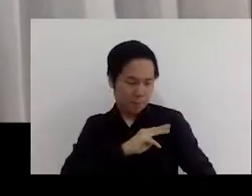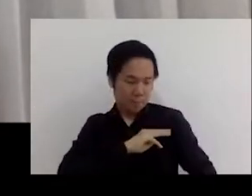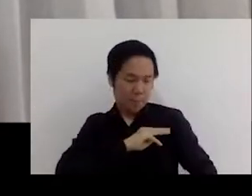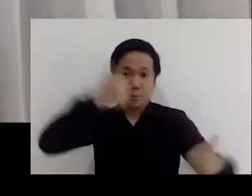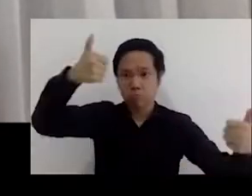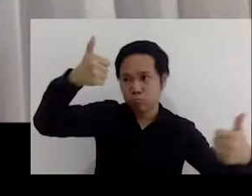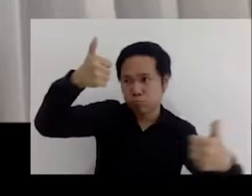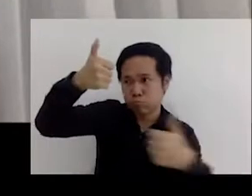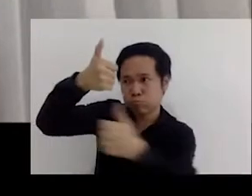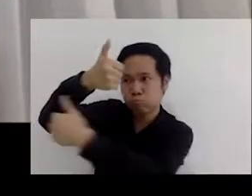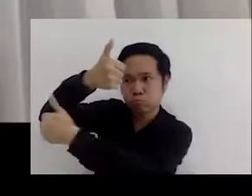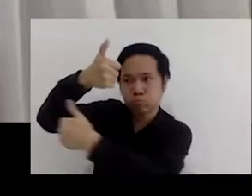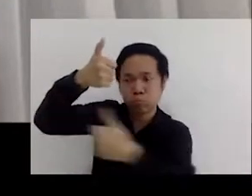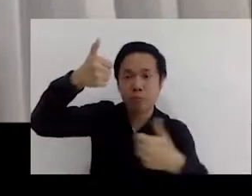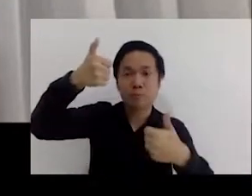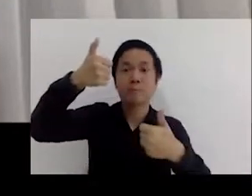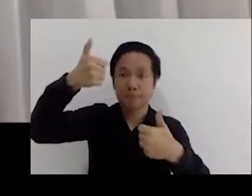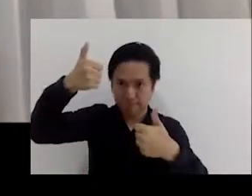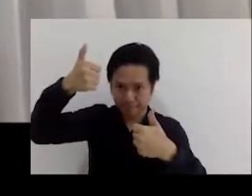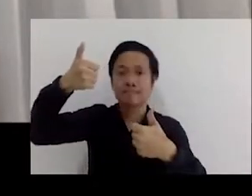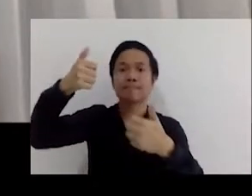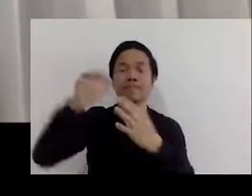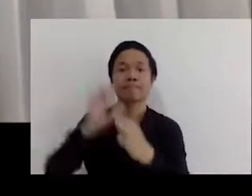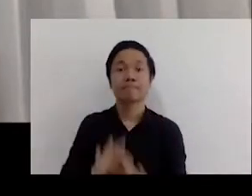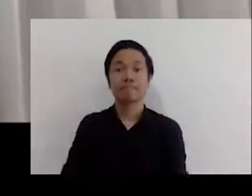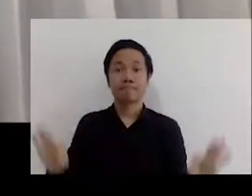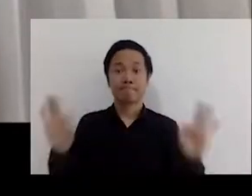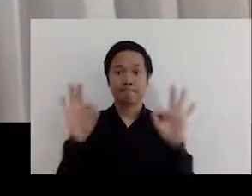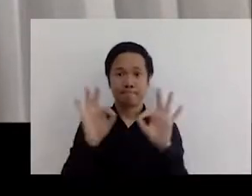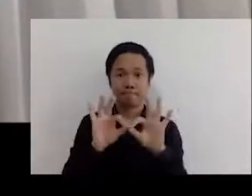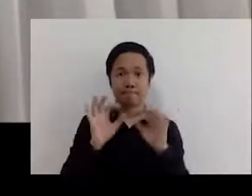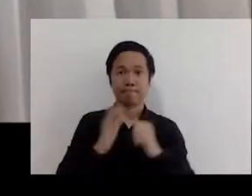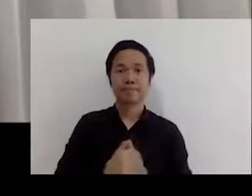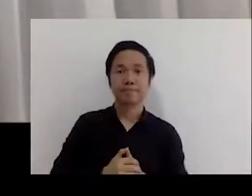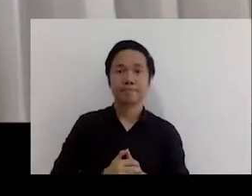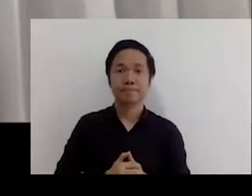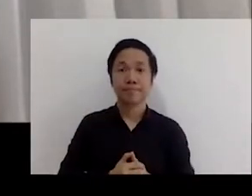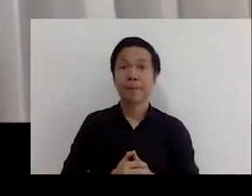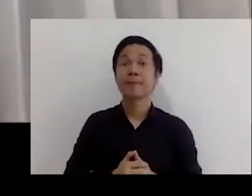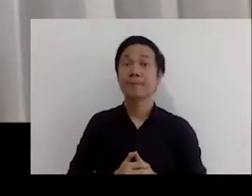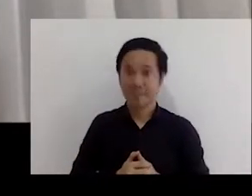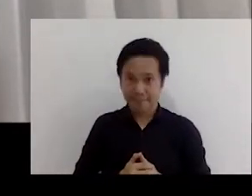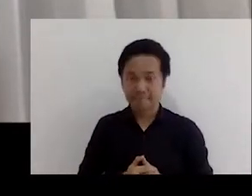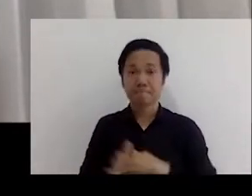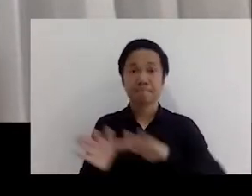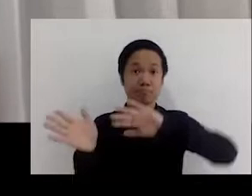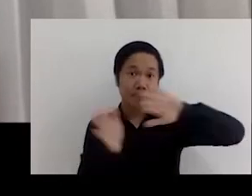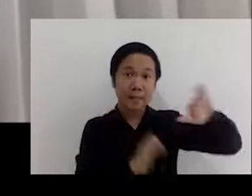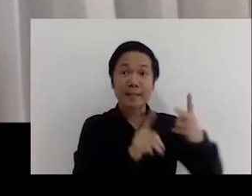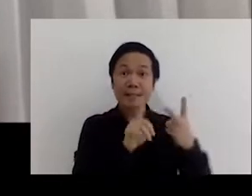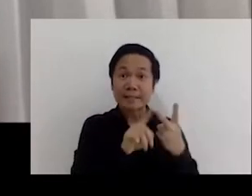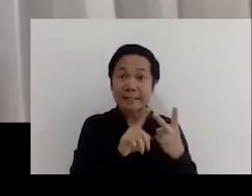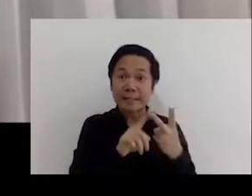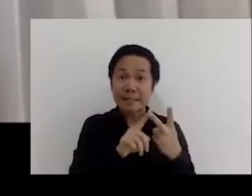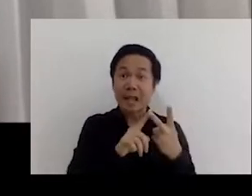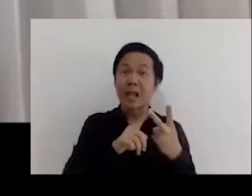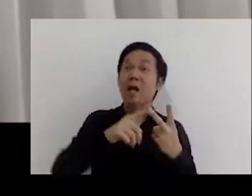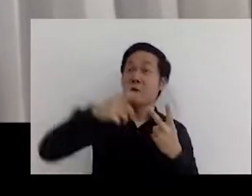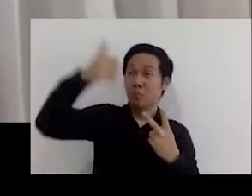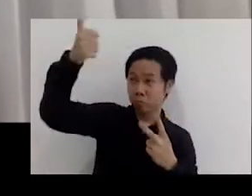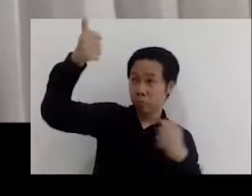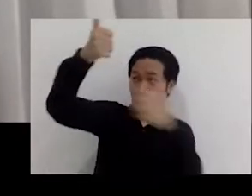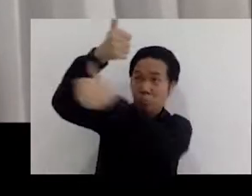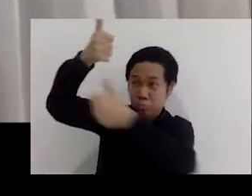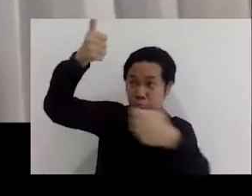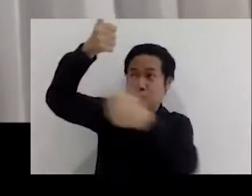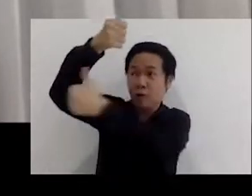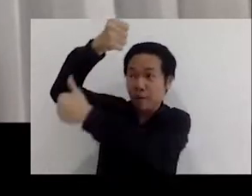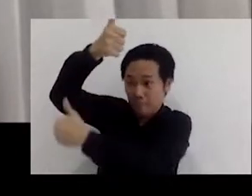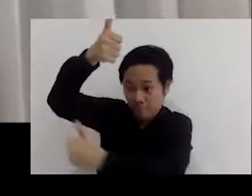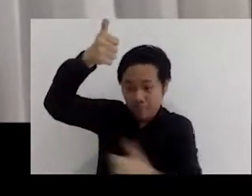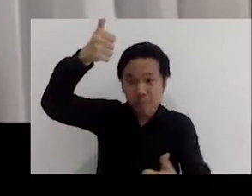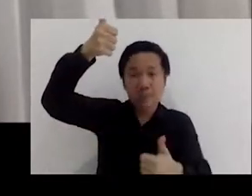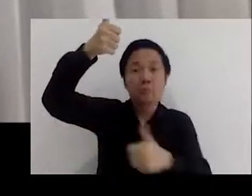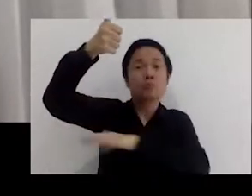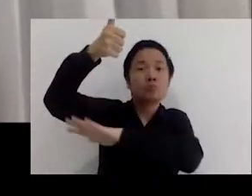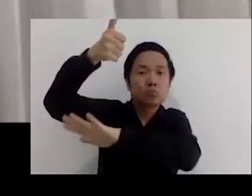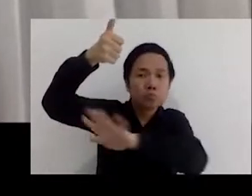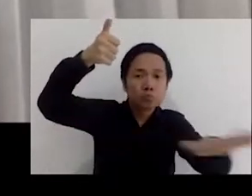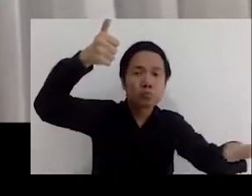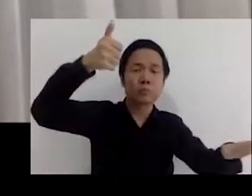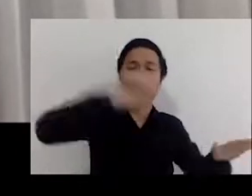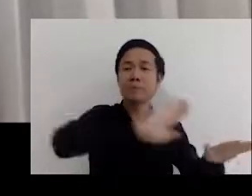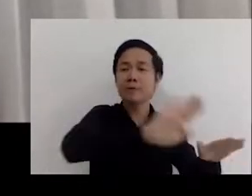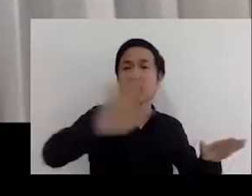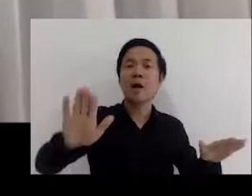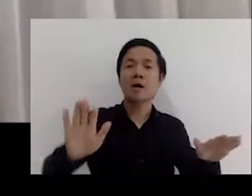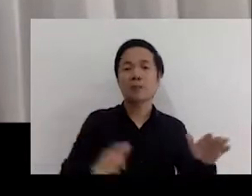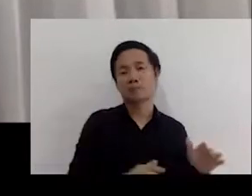Second, the political decisions of the local and regional authorities in city halls